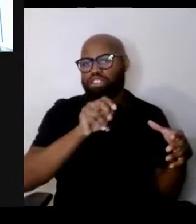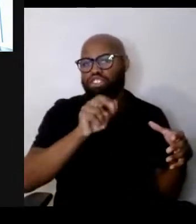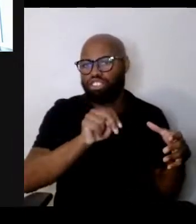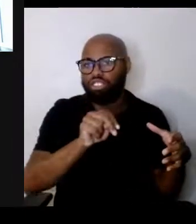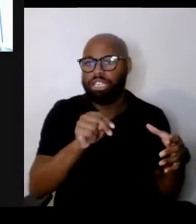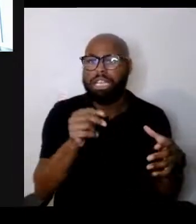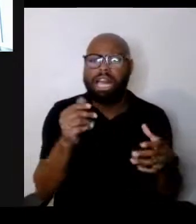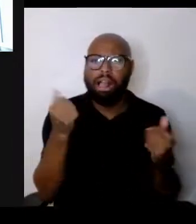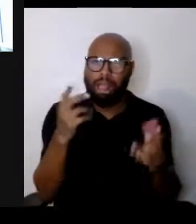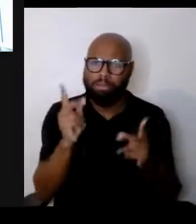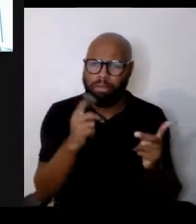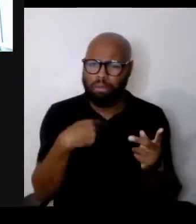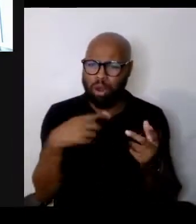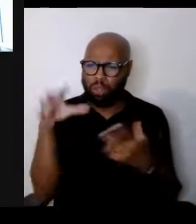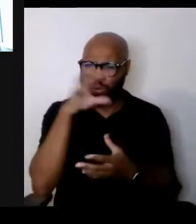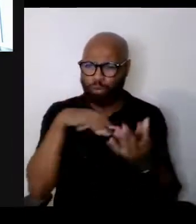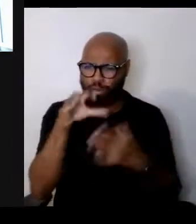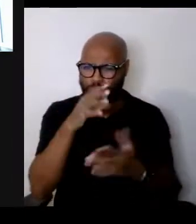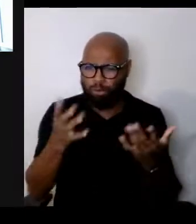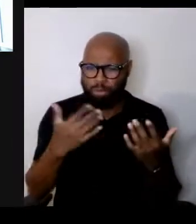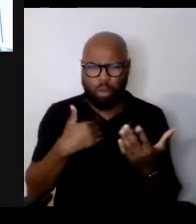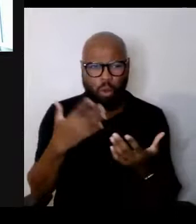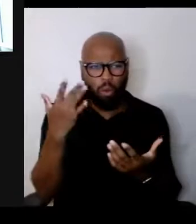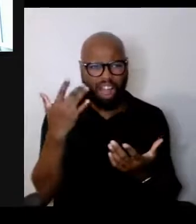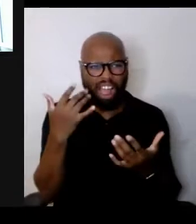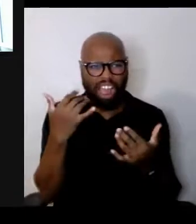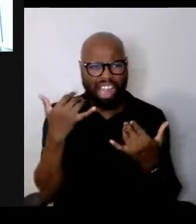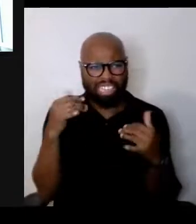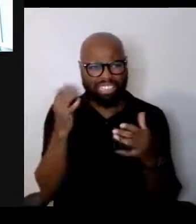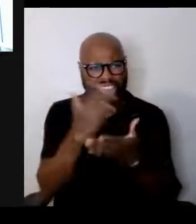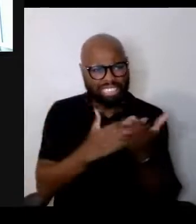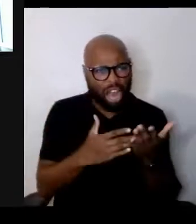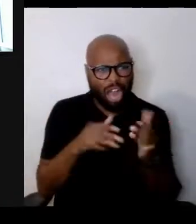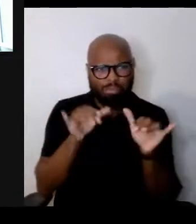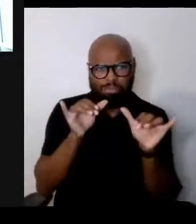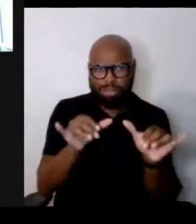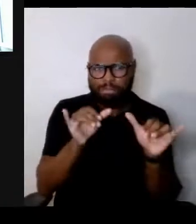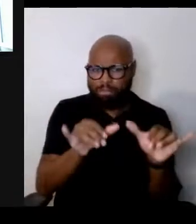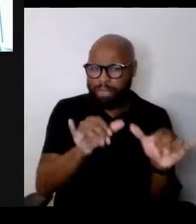why are somethings still the same? Or what is the same and what's different?